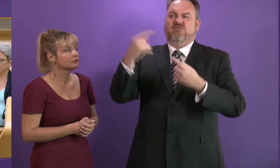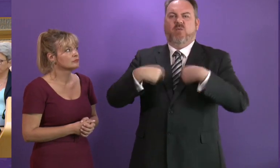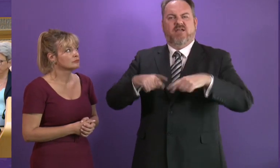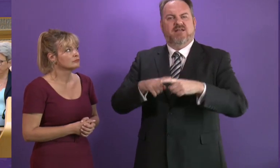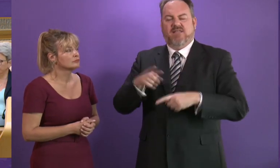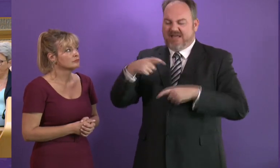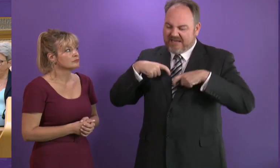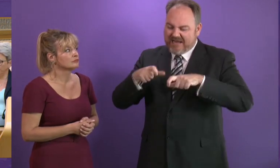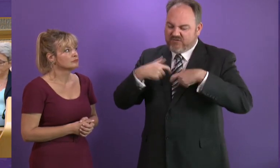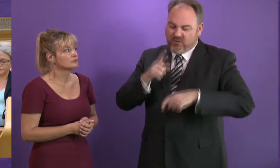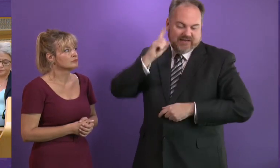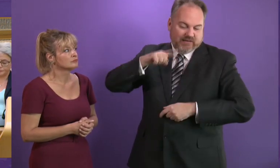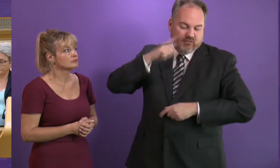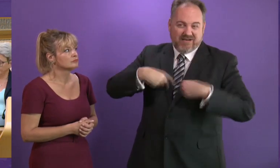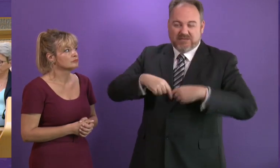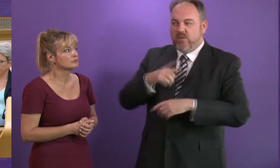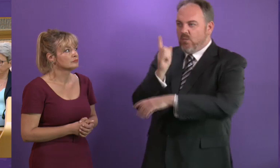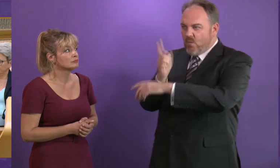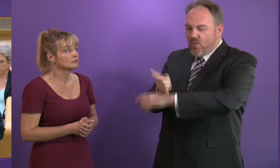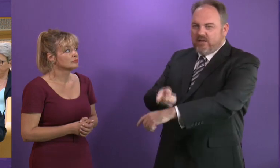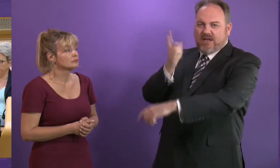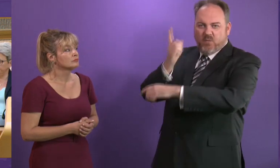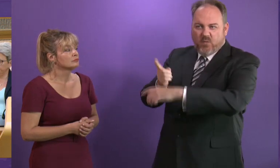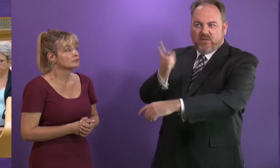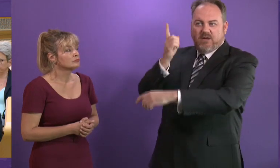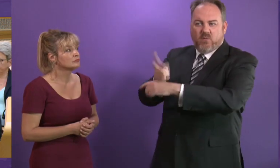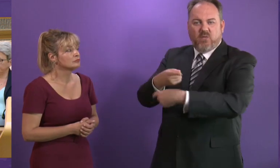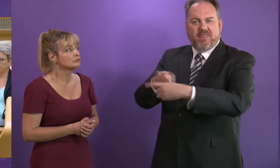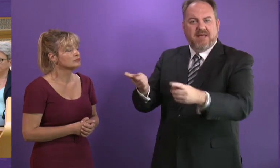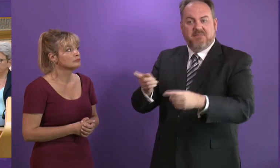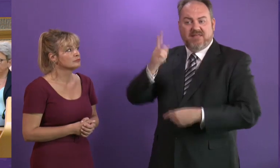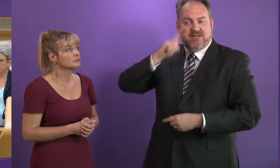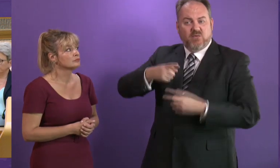warned countless times. We told them when the policy was introduced, we told them again